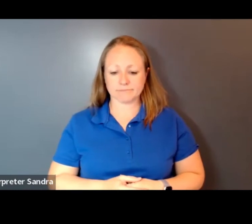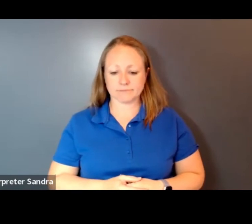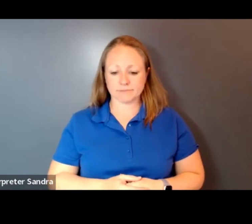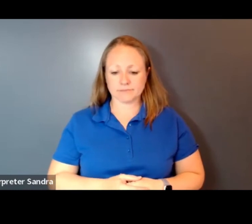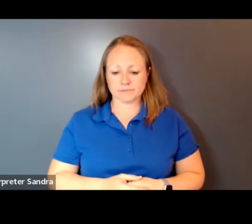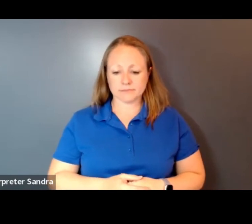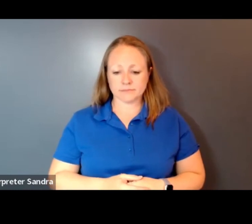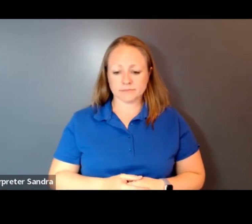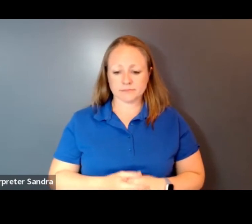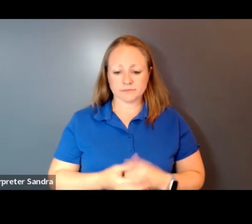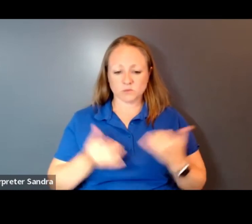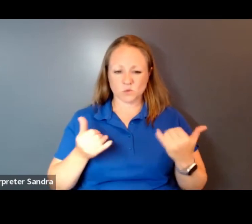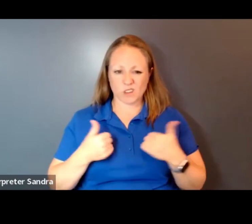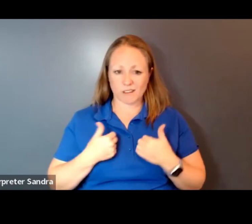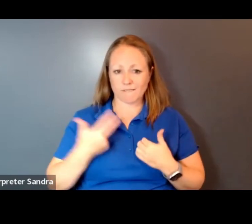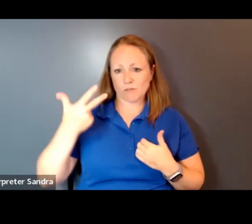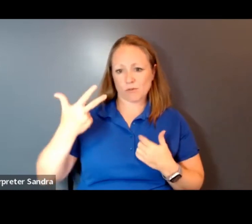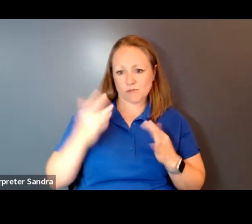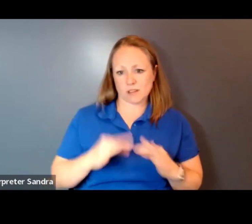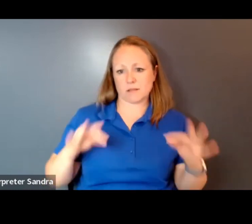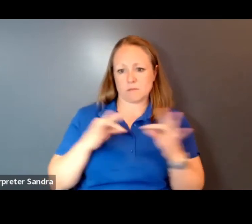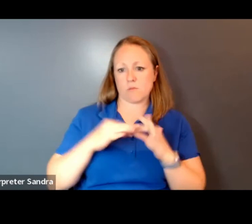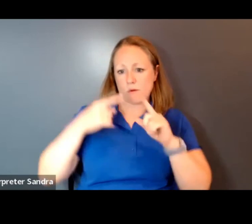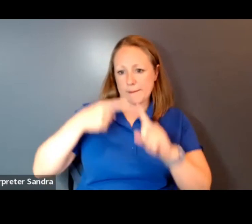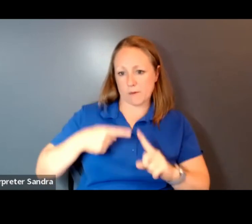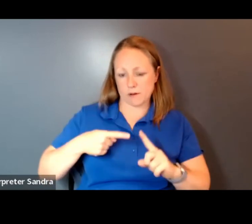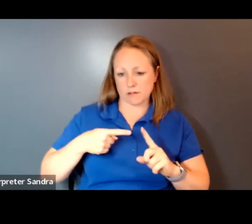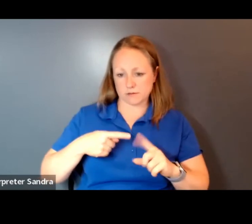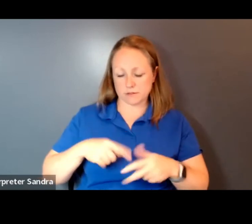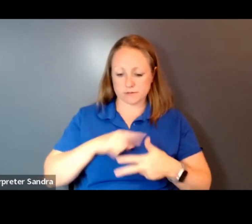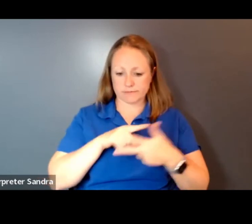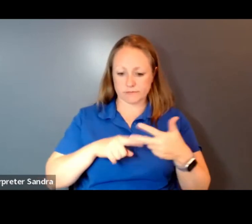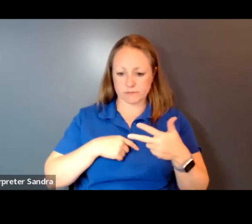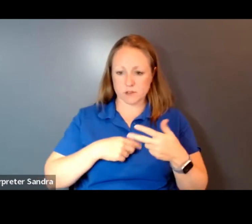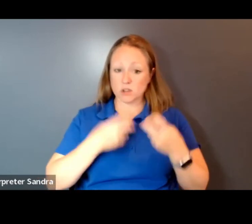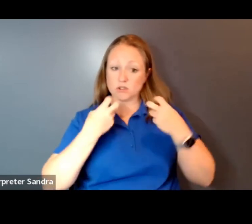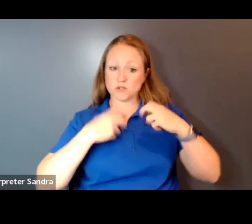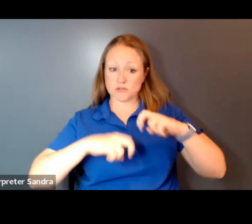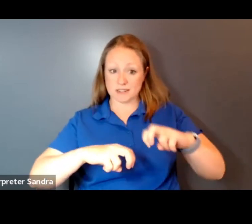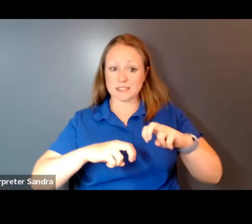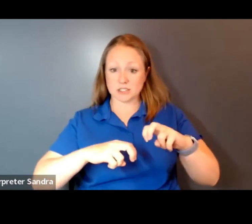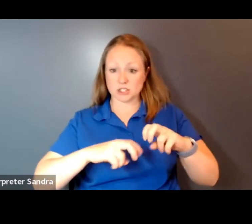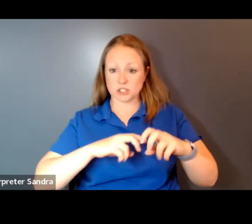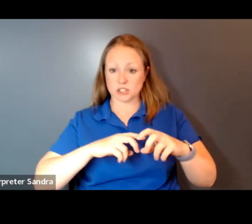will be talking about is transitioning on to a waiver, which I did. Well I got really